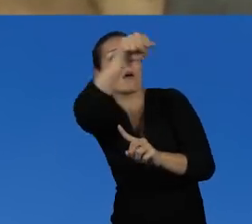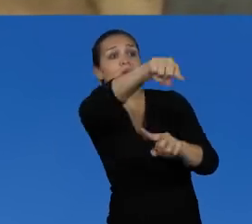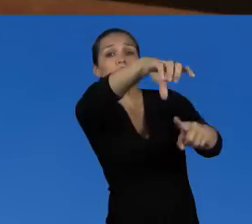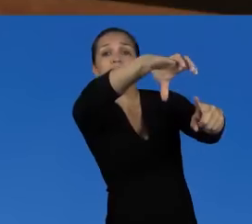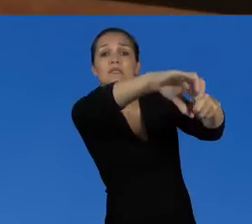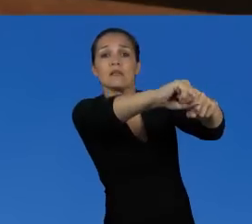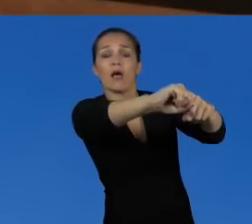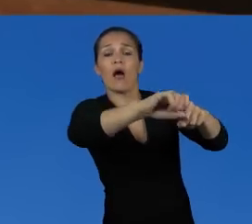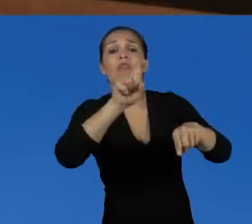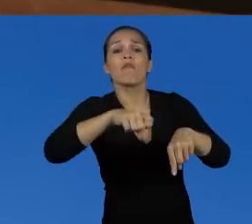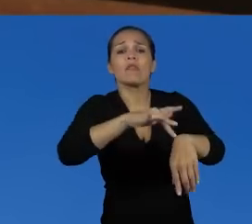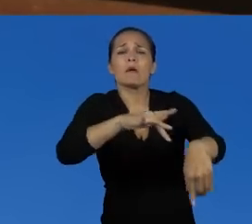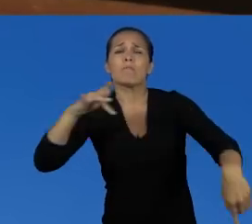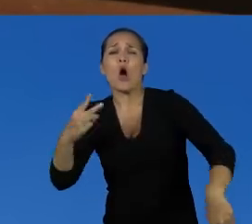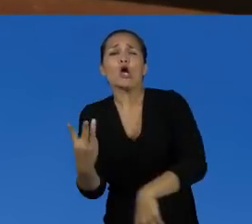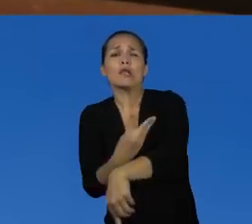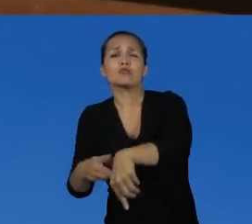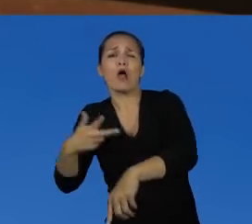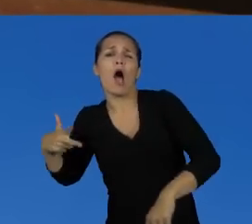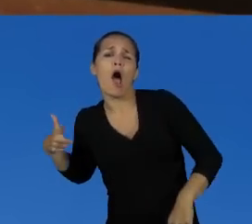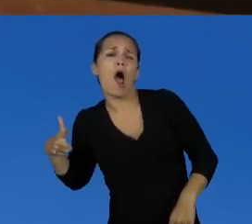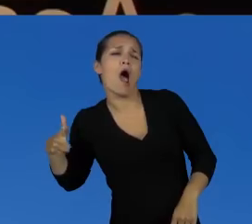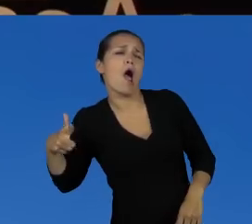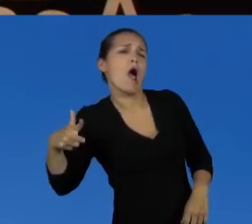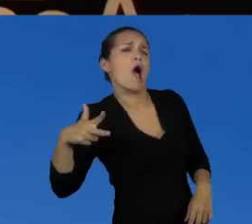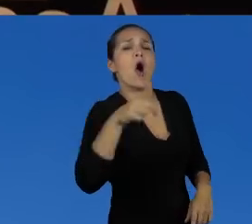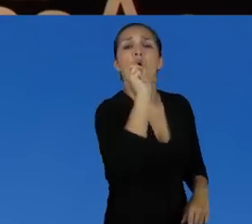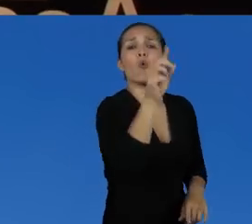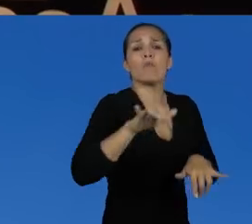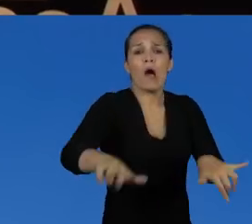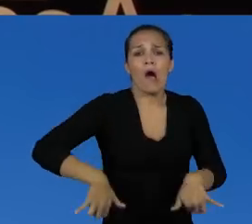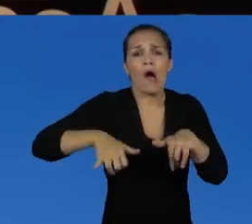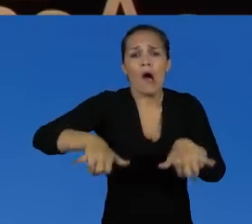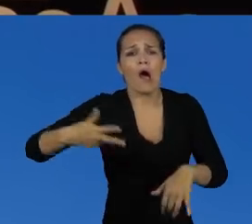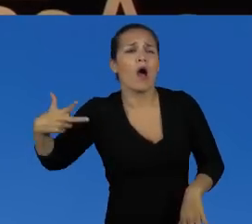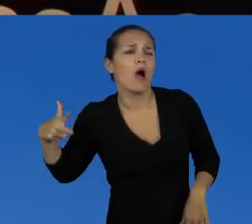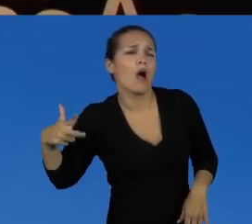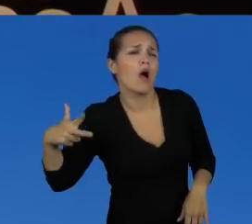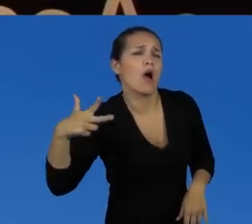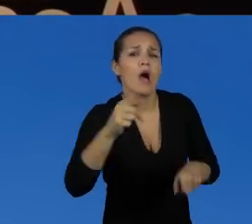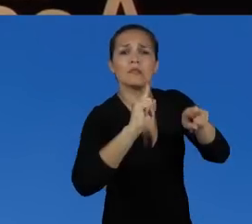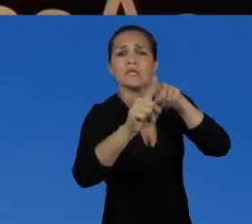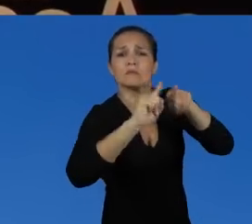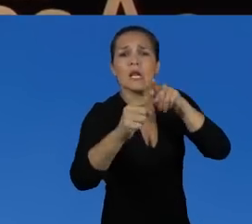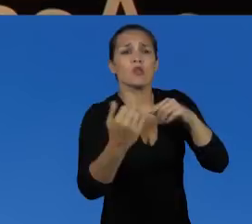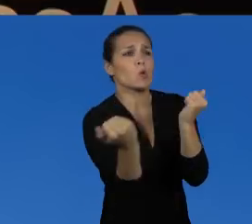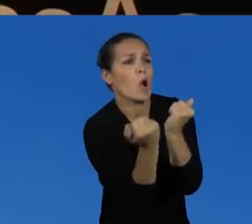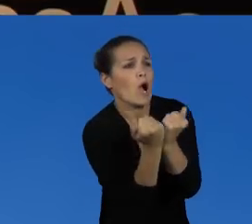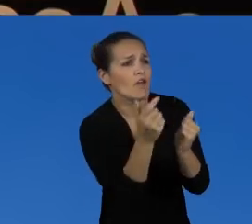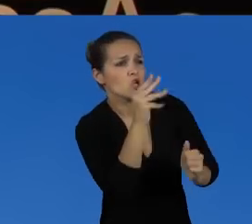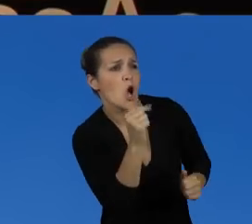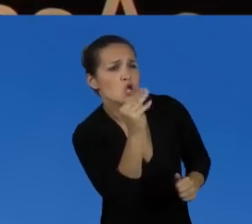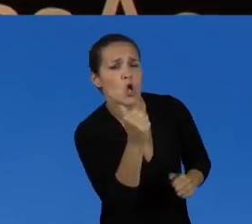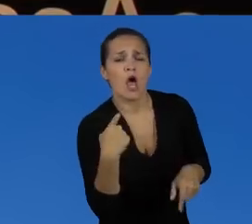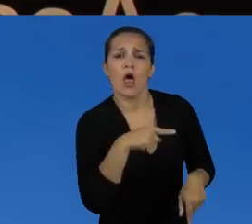has to leave 3 hours in advance just because she is a wheelchair user and rides Transmilenio in Bogotá